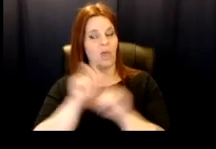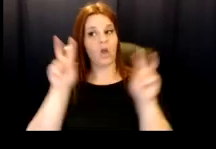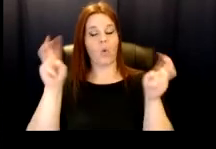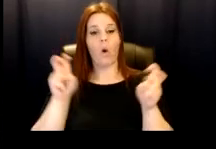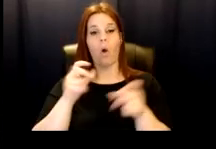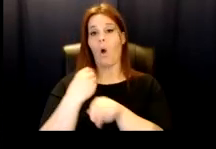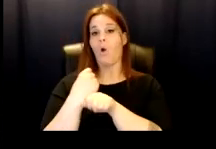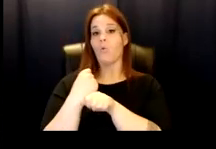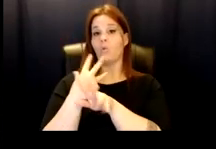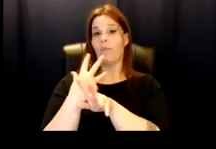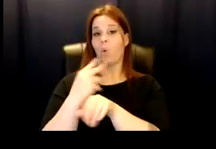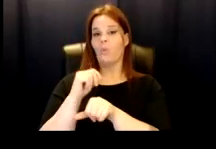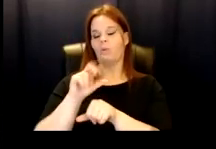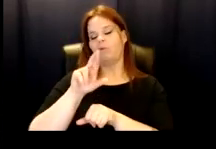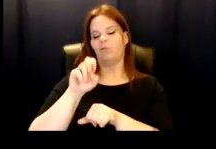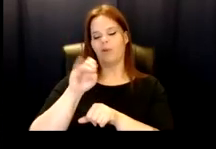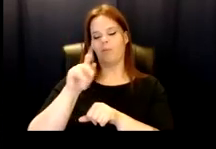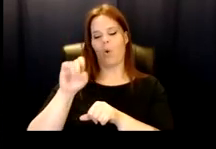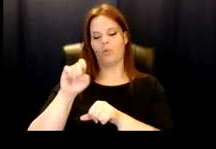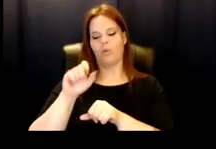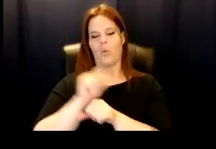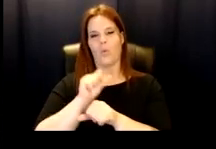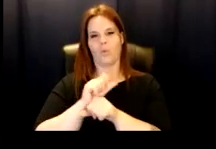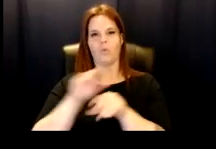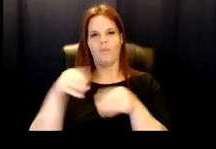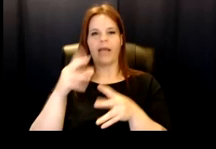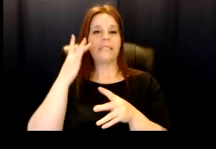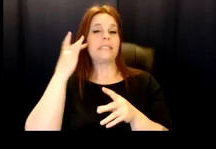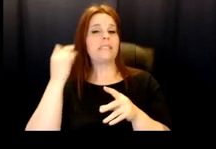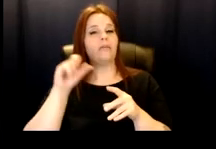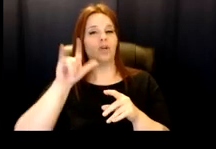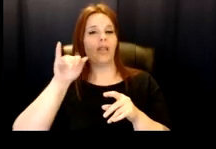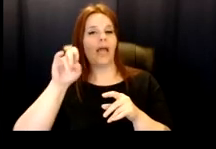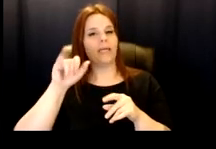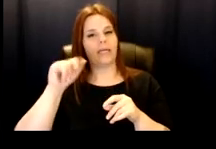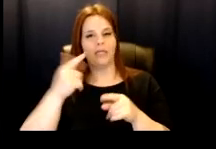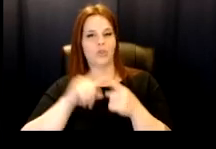during pandemic providing silver lining for people with disabilities. That's from NBC.